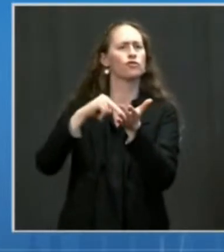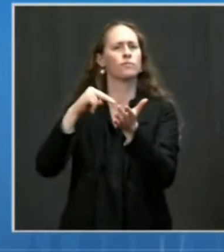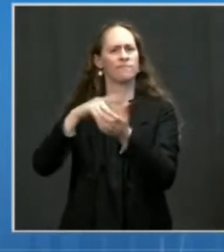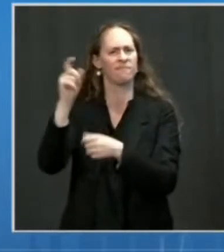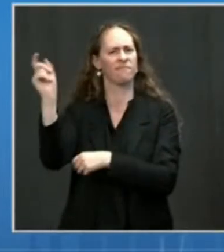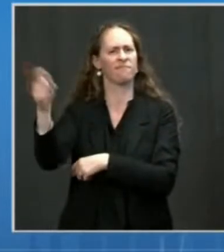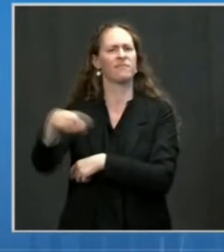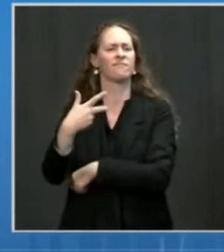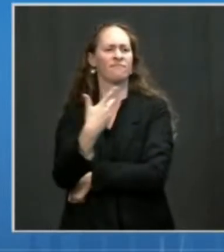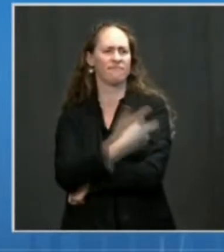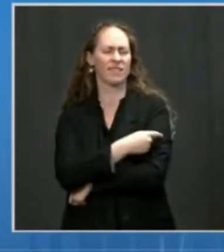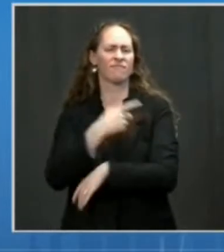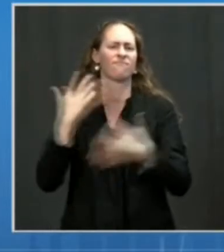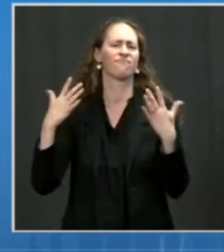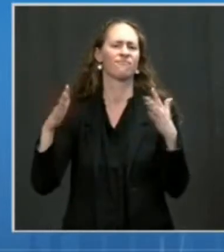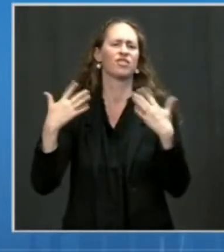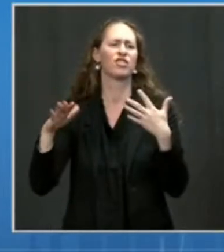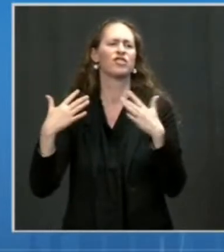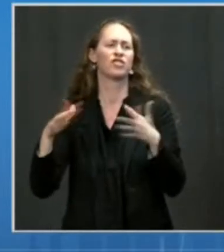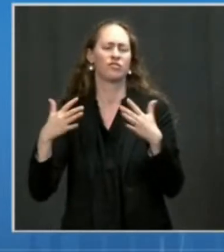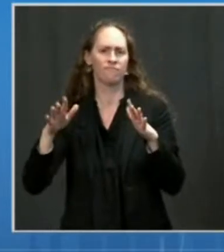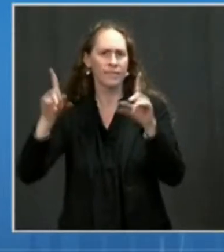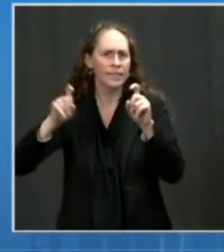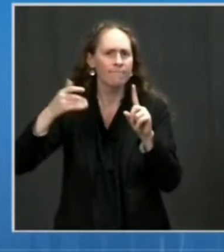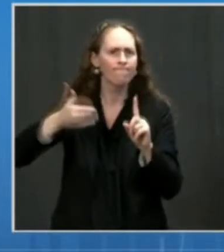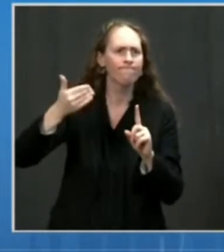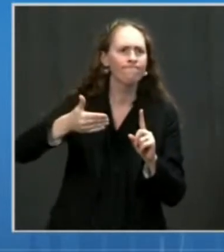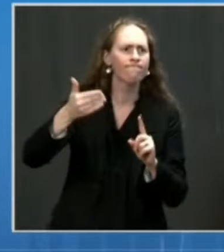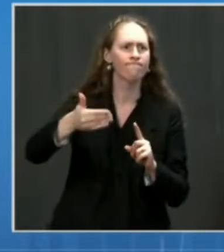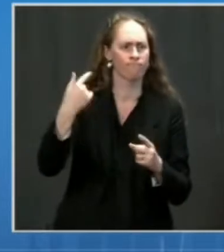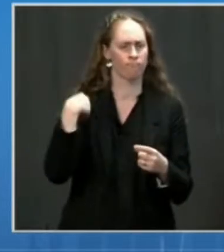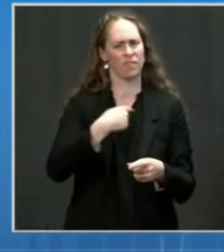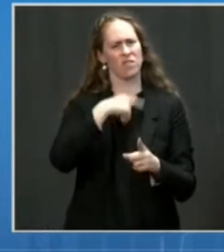FOR VACCINATION FOR THE HEALTH CARE WORKERS, THE DOCTORS AND